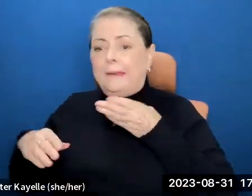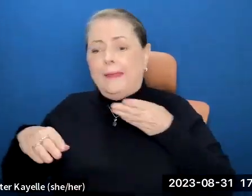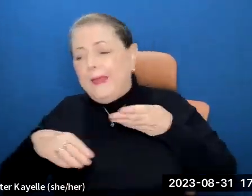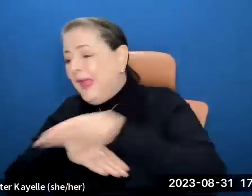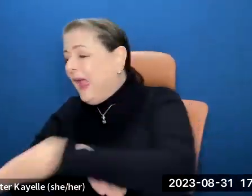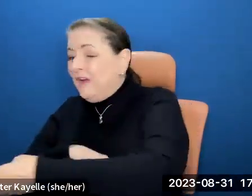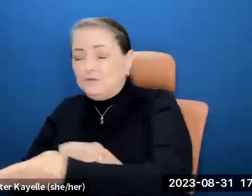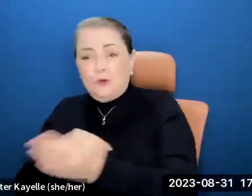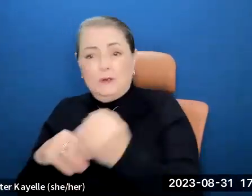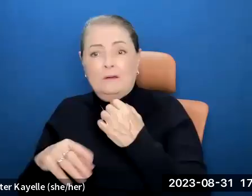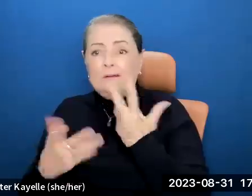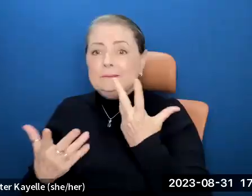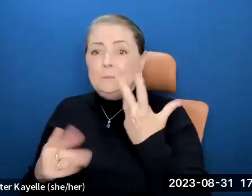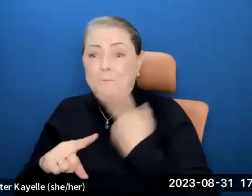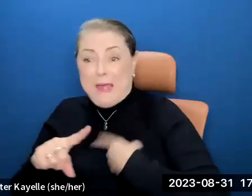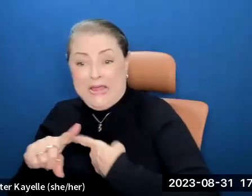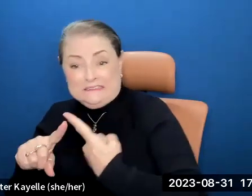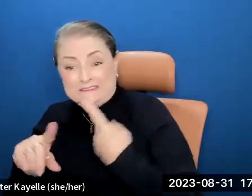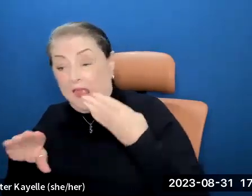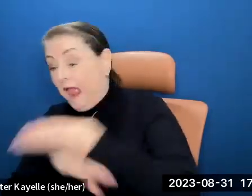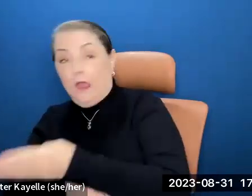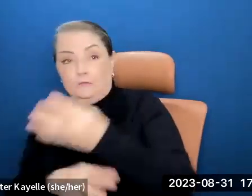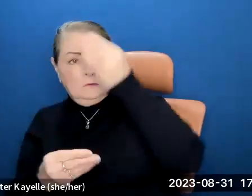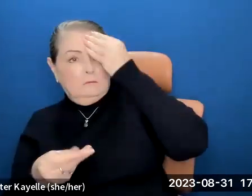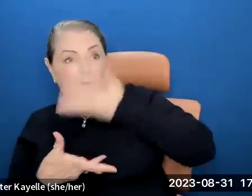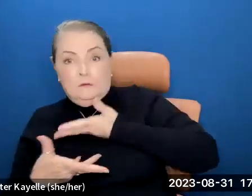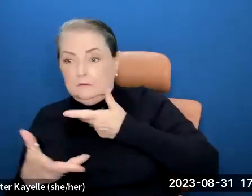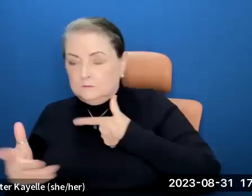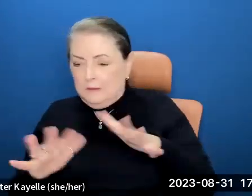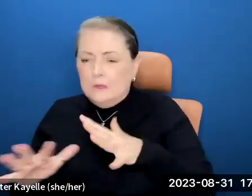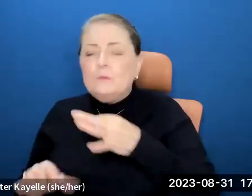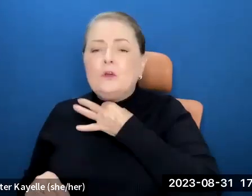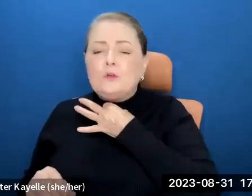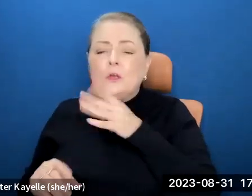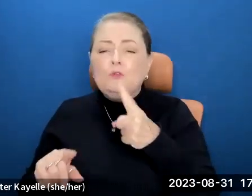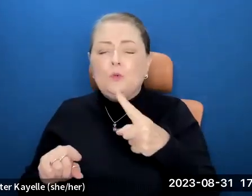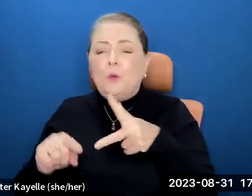say months after the fact that they wasn't there so I'm curious what your cutoff date was for it